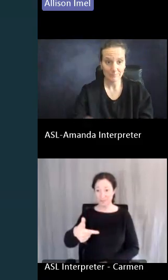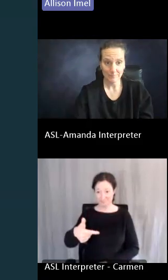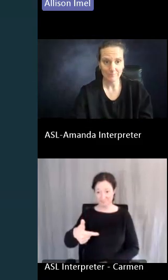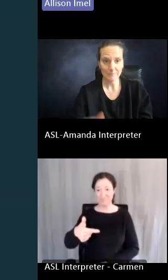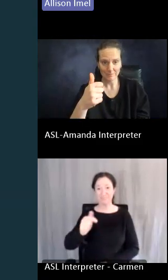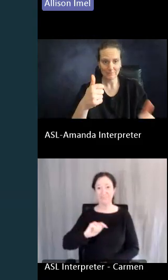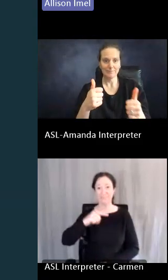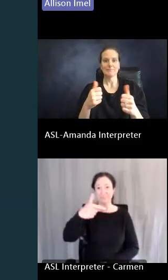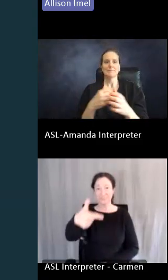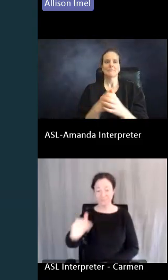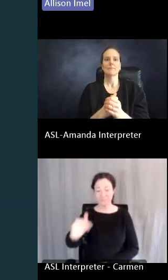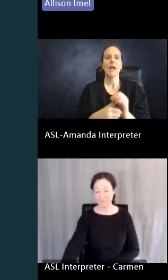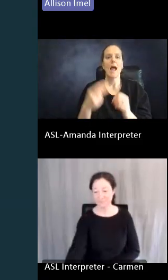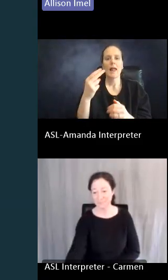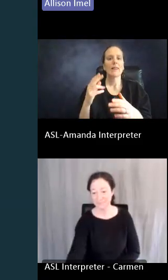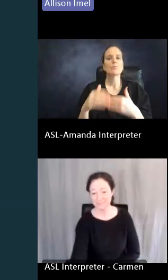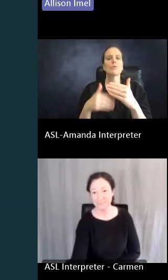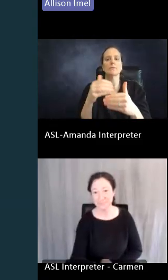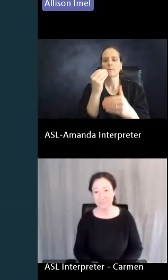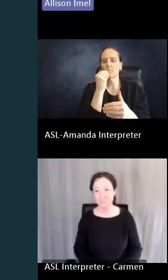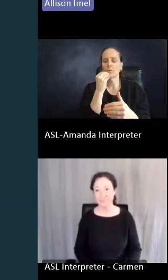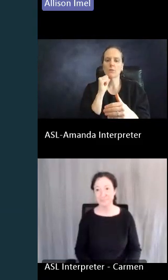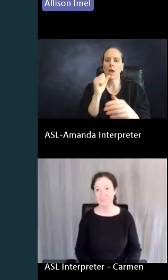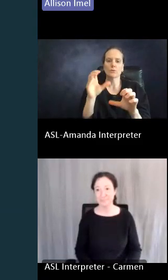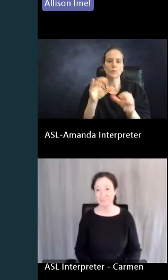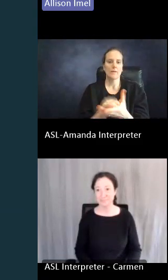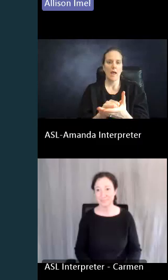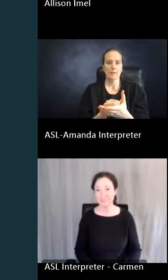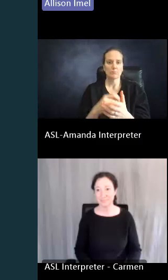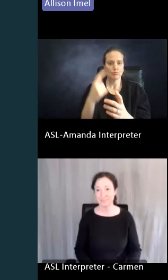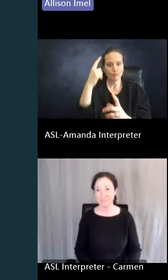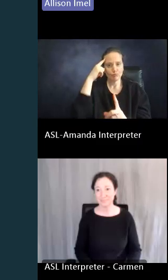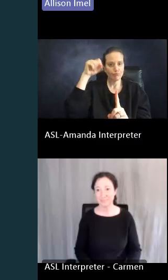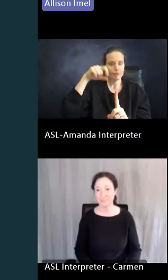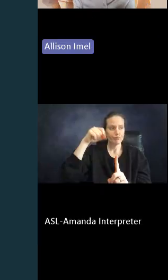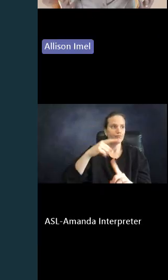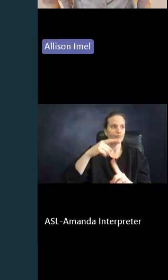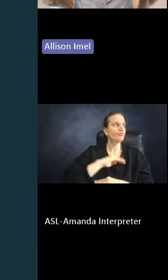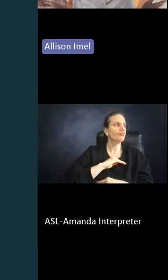are highly processed, don't do that. They signal the brain, we're good, they signal the rest of the system.